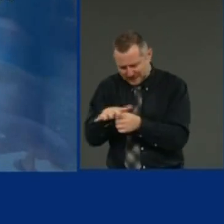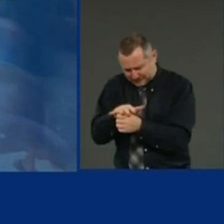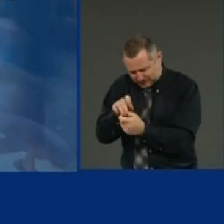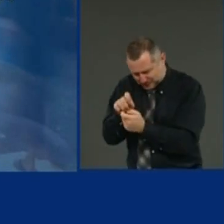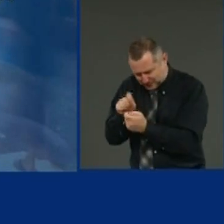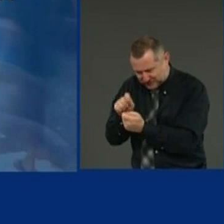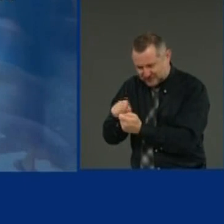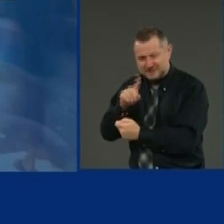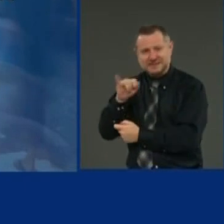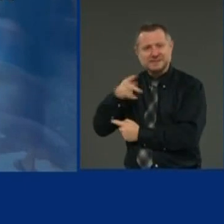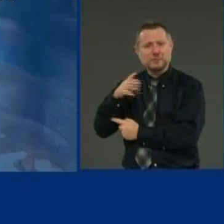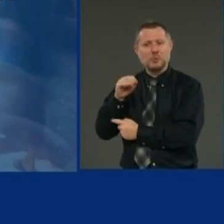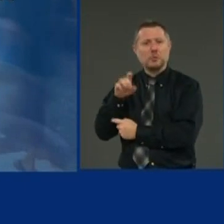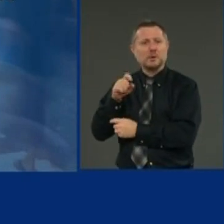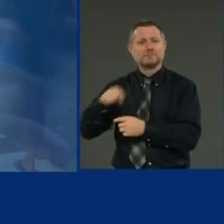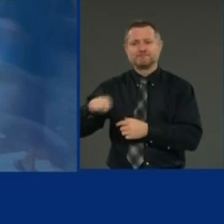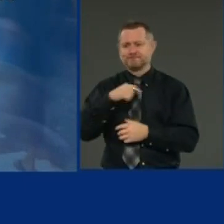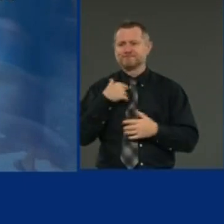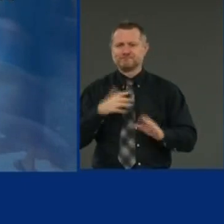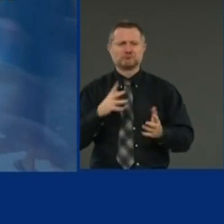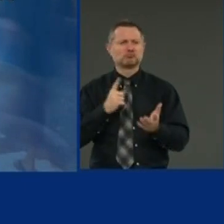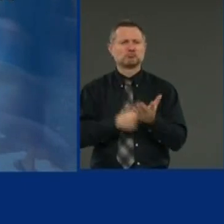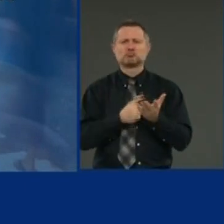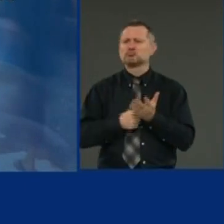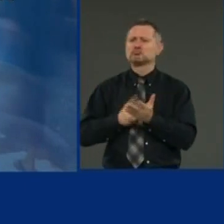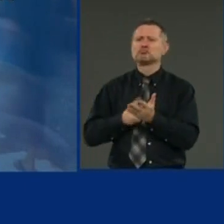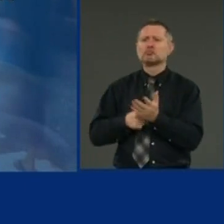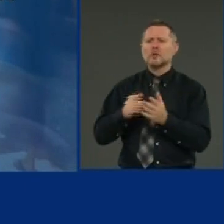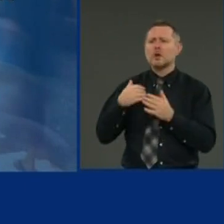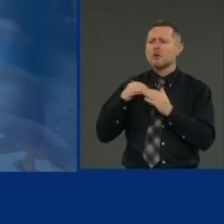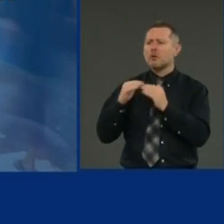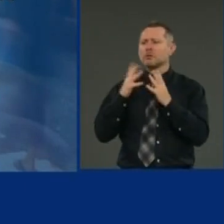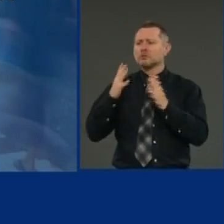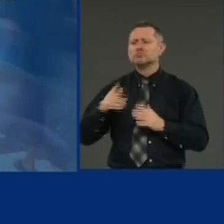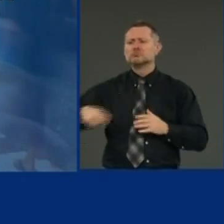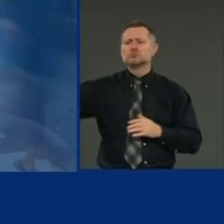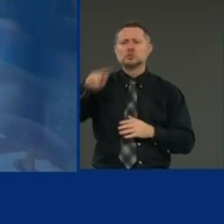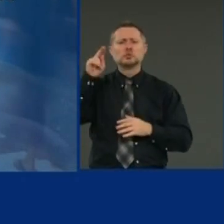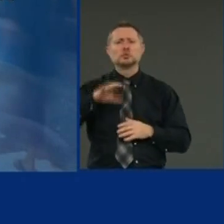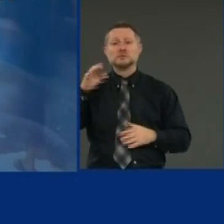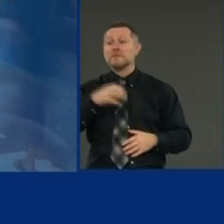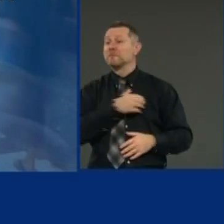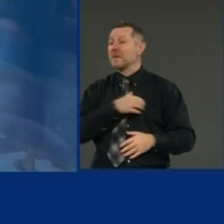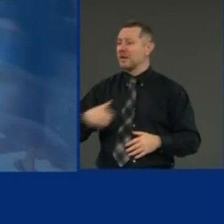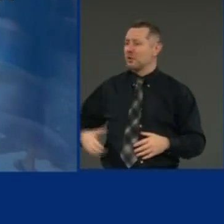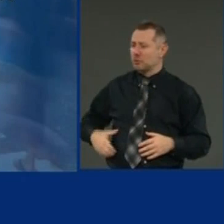NEXT WEEK, LET'S DO A FULL-COURT PRESS ON THESE ZIP CODES. AND WE HAVE BEEN TALKING TO OUR